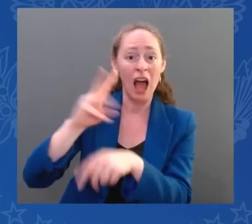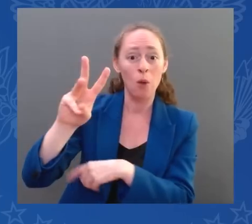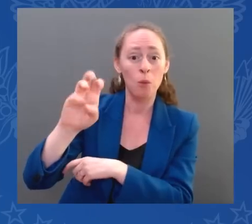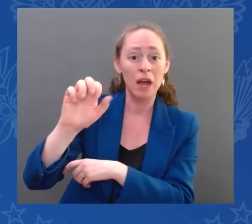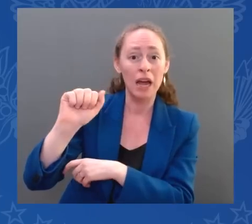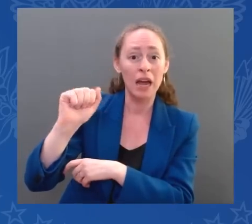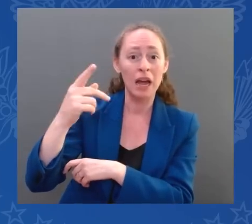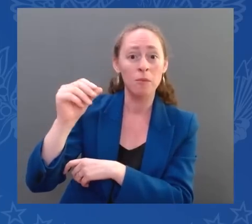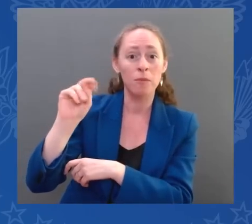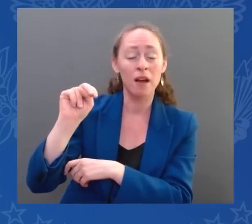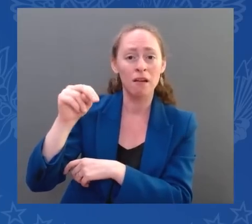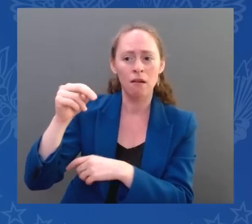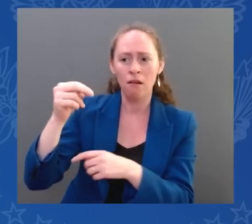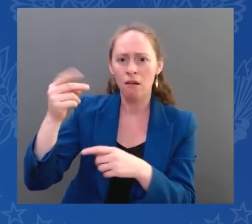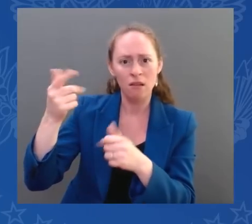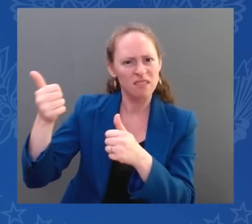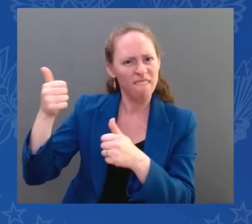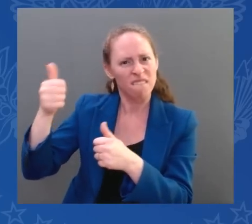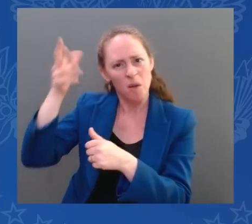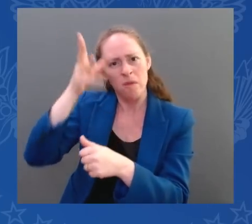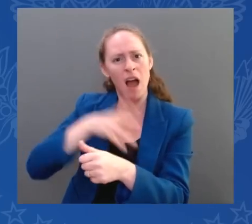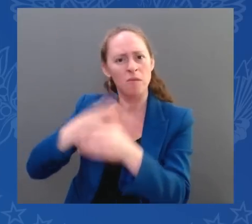and giving me more detail later as they find out the detail.